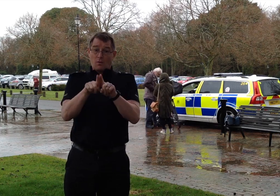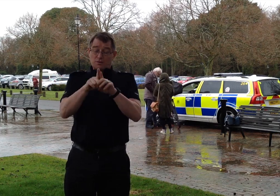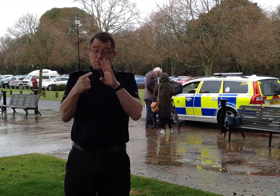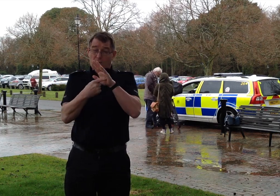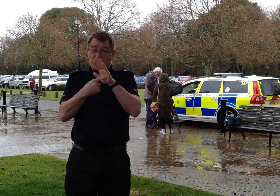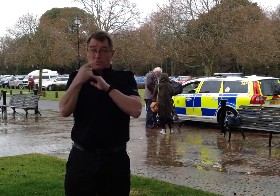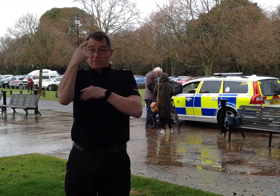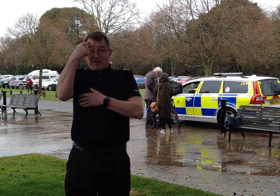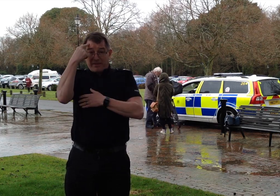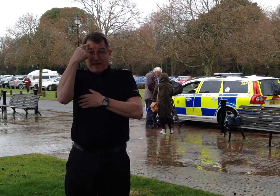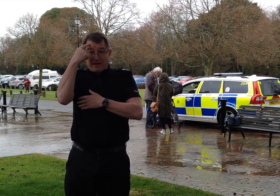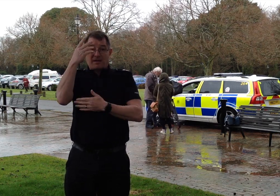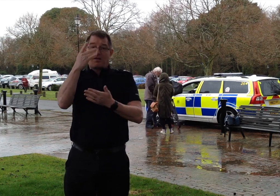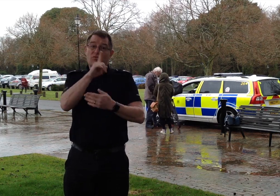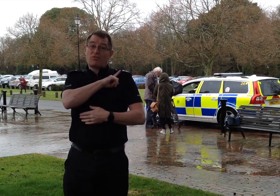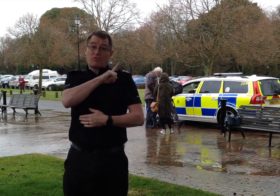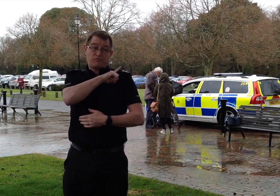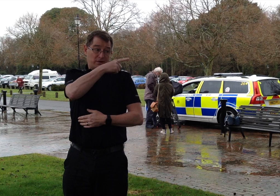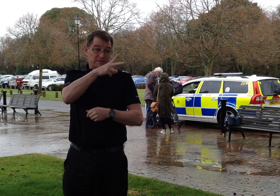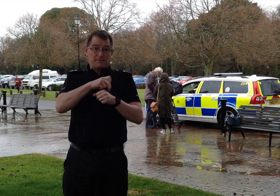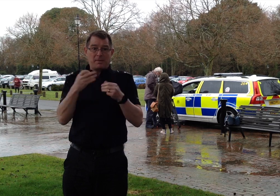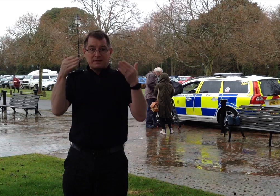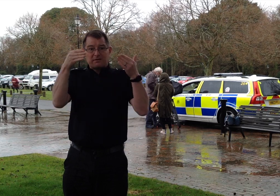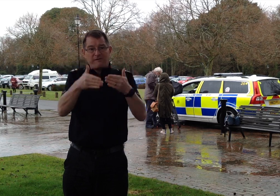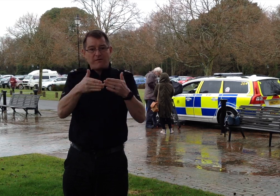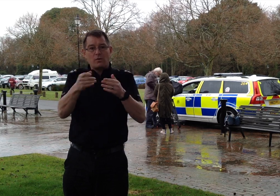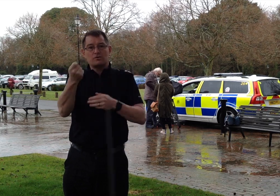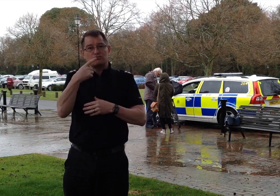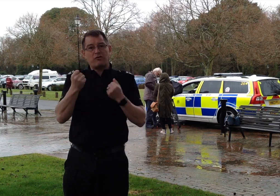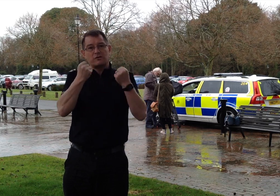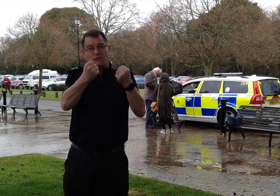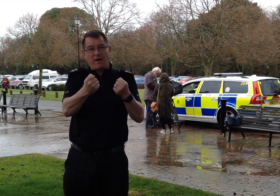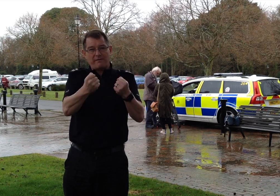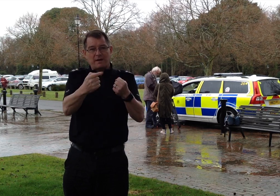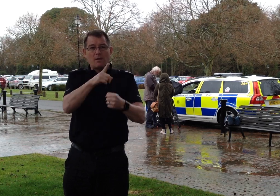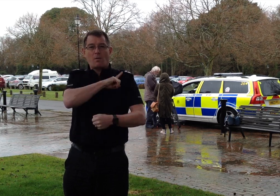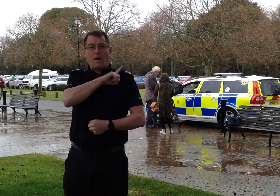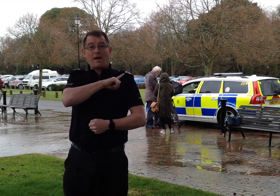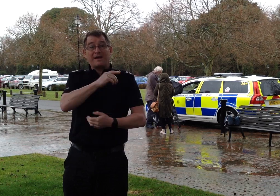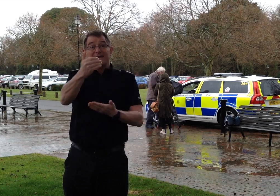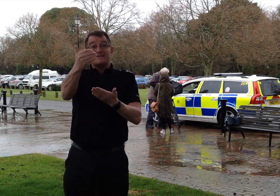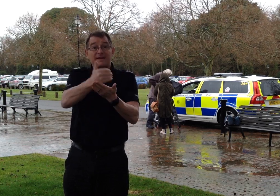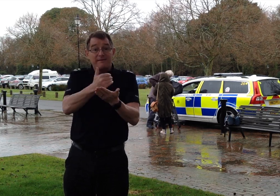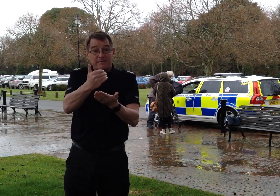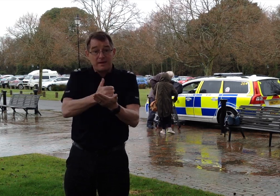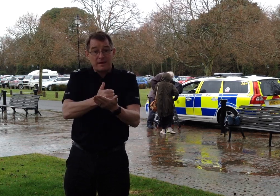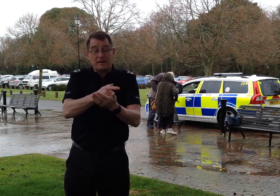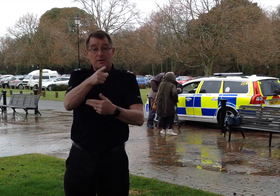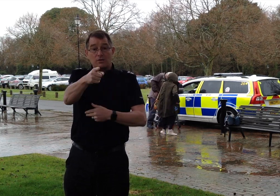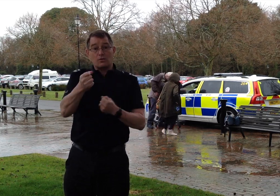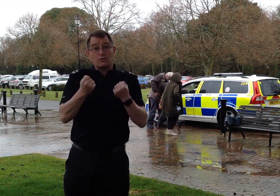Also, importantly, the reason police focus on drug driving is safety